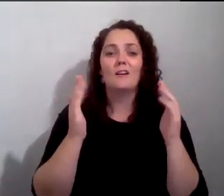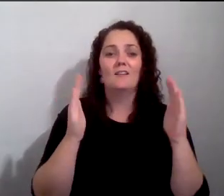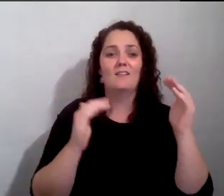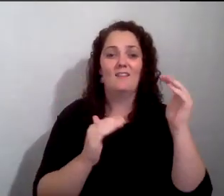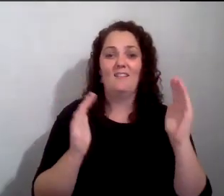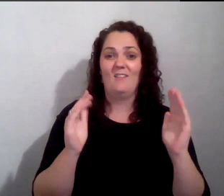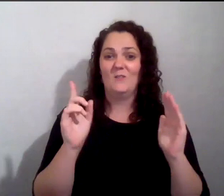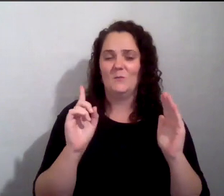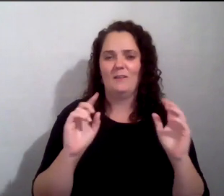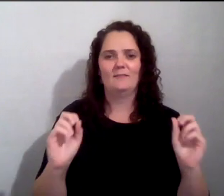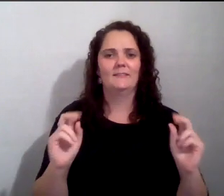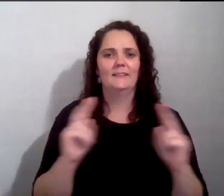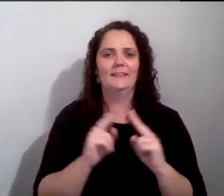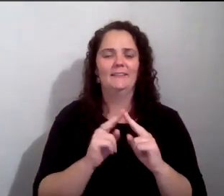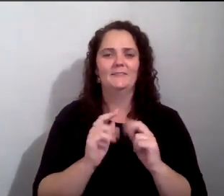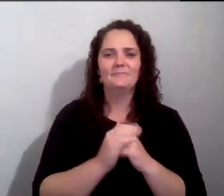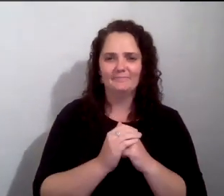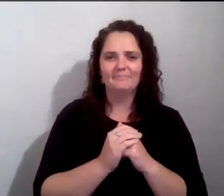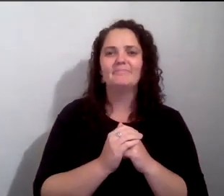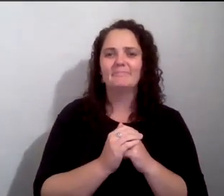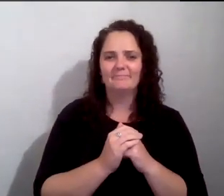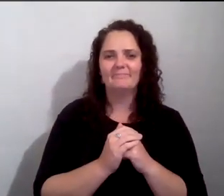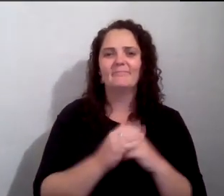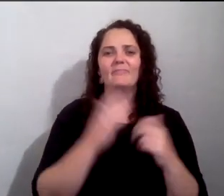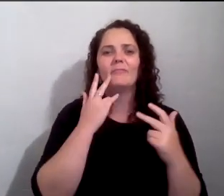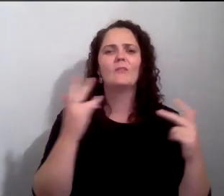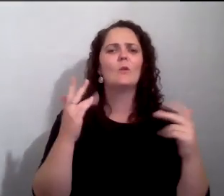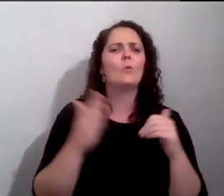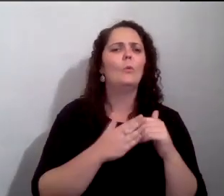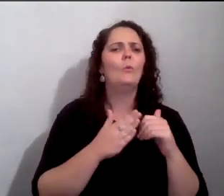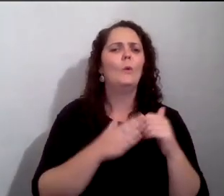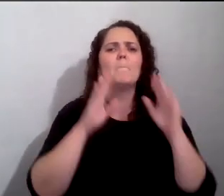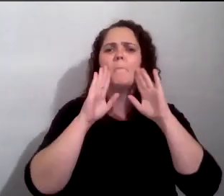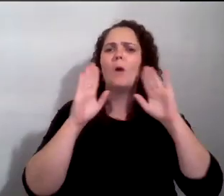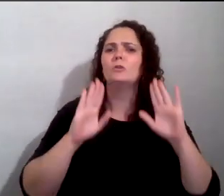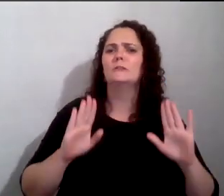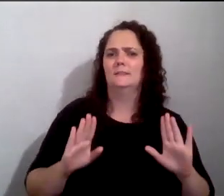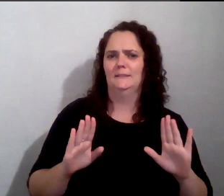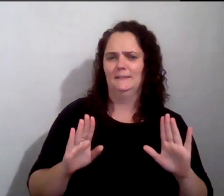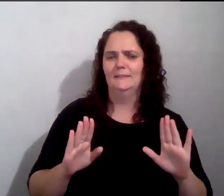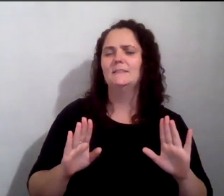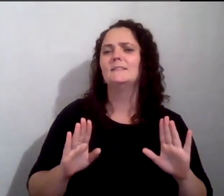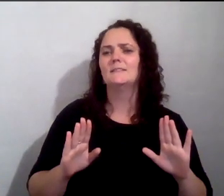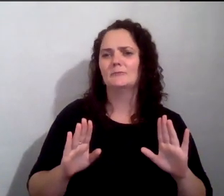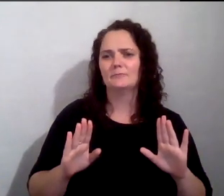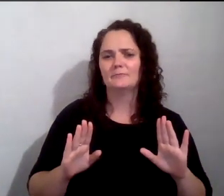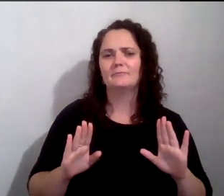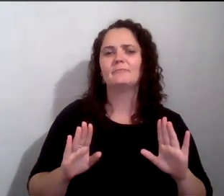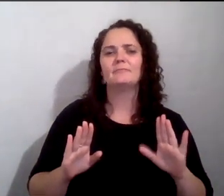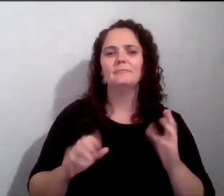on Sydney as being an emblematic of a new modern sensibility, which is helped along by of course these